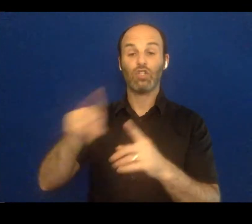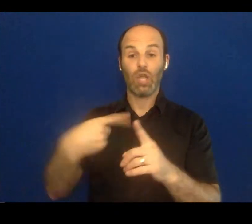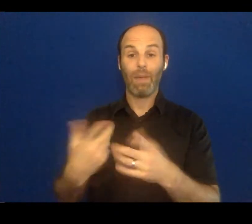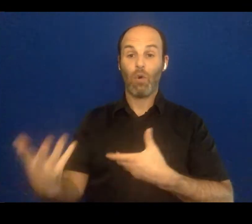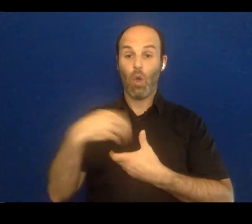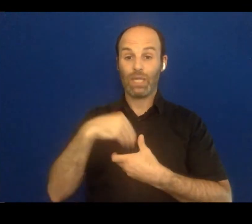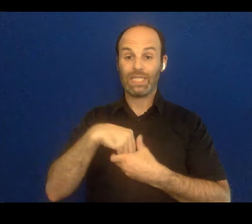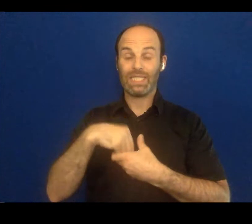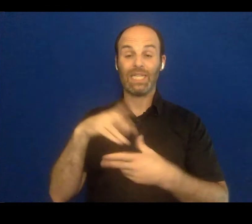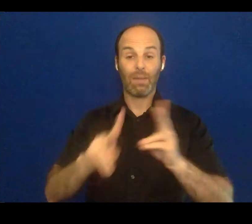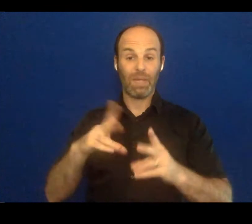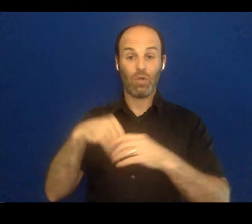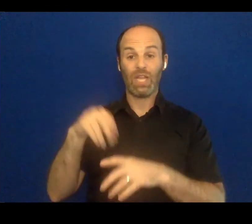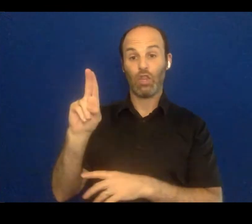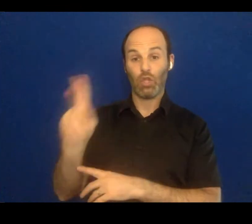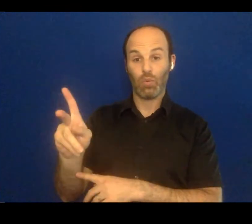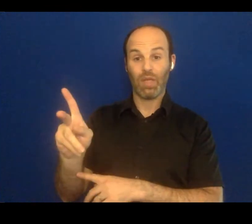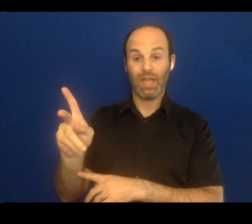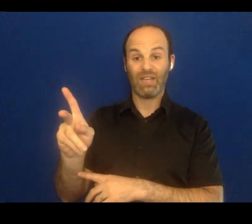AND IT WAS SHOWING THAT AUTISTIC